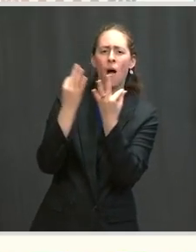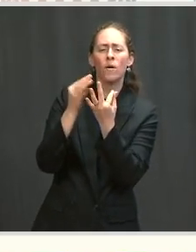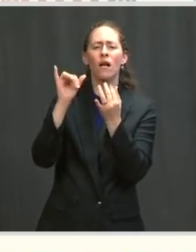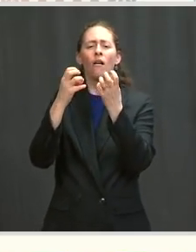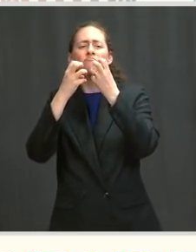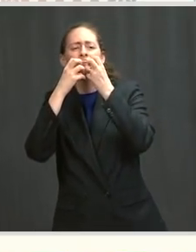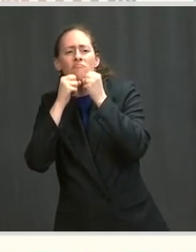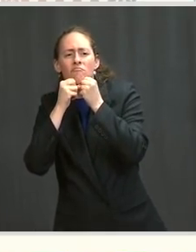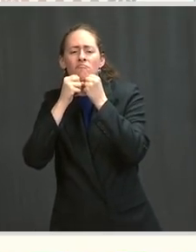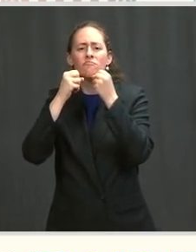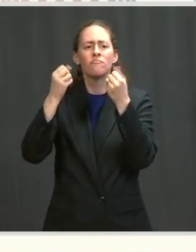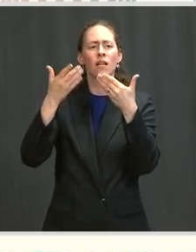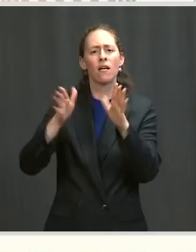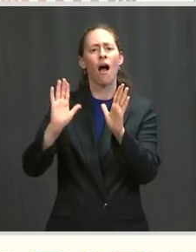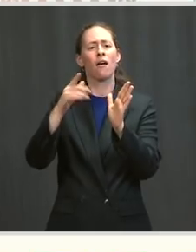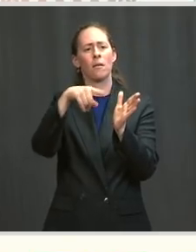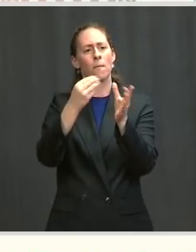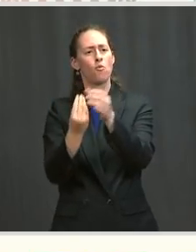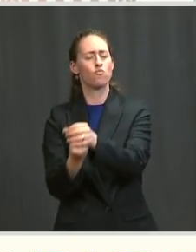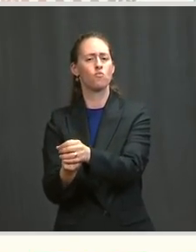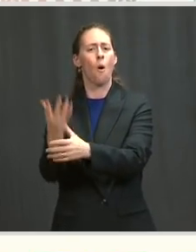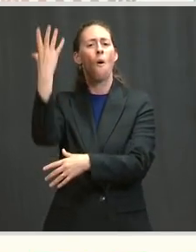to grow into the beautiful souls that they have always been.